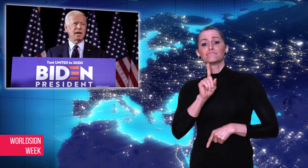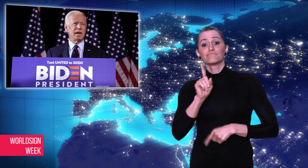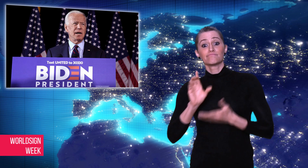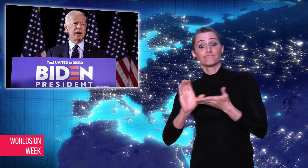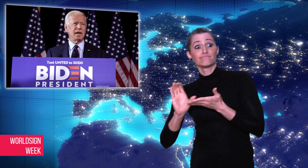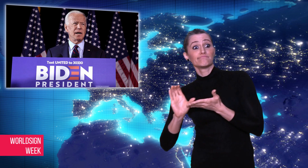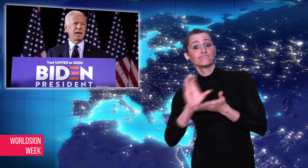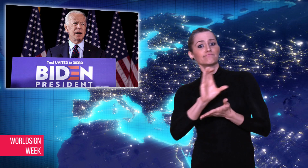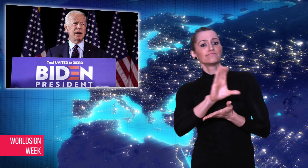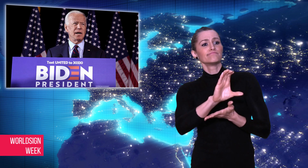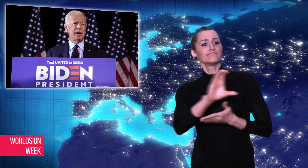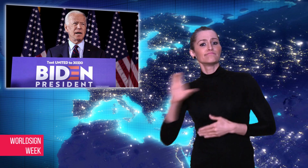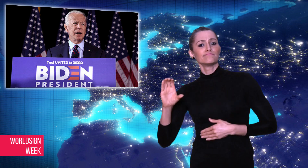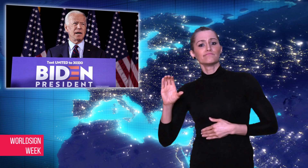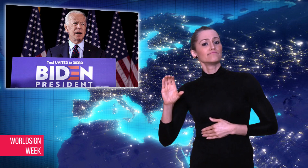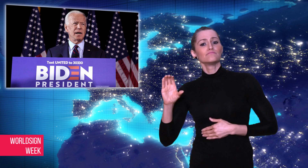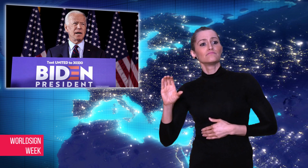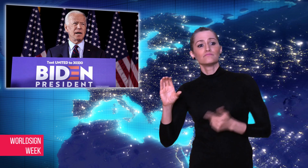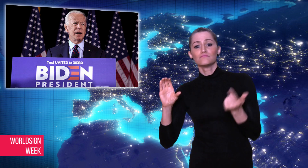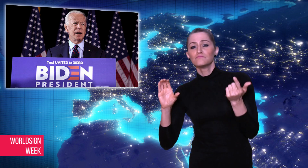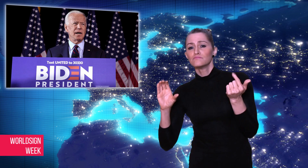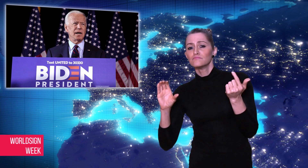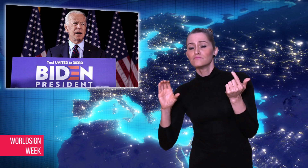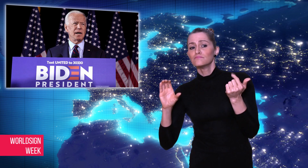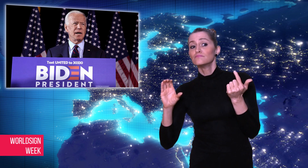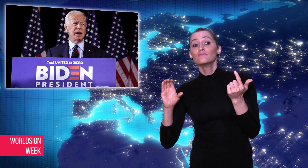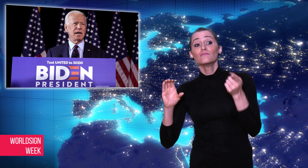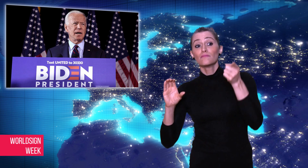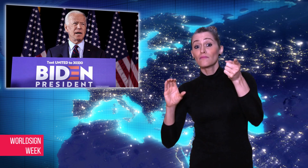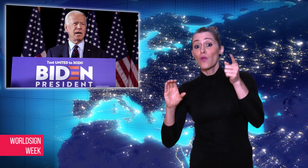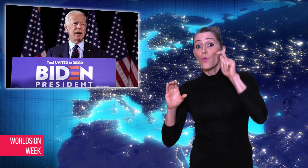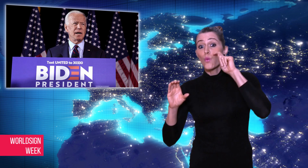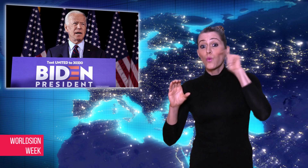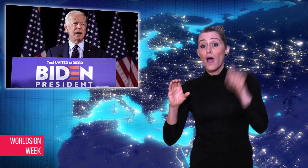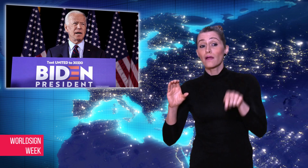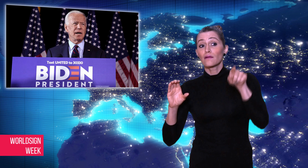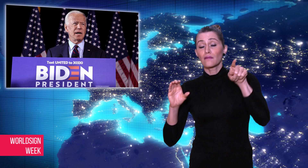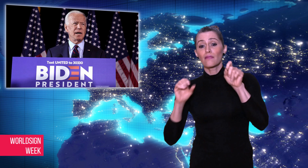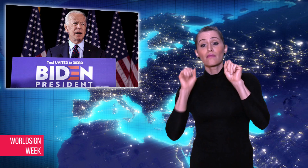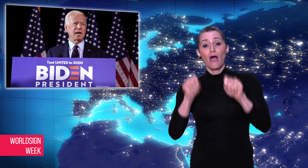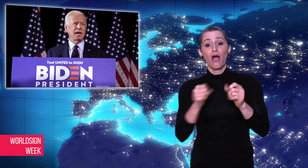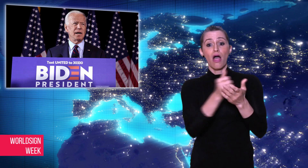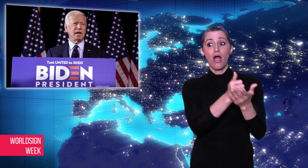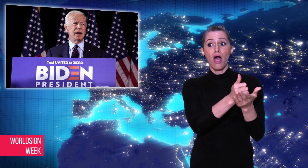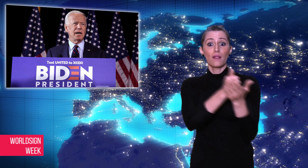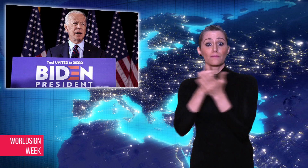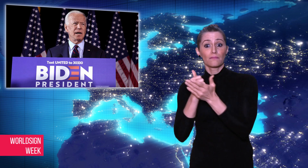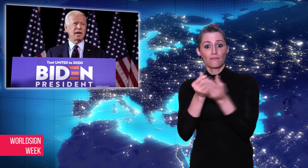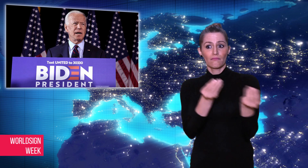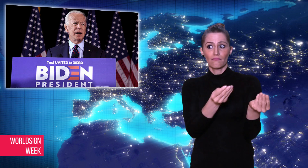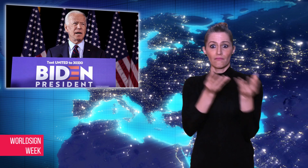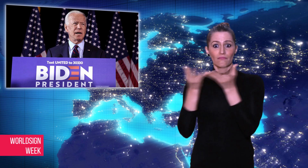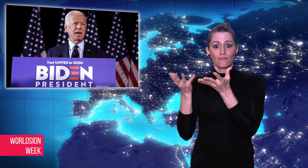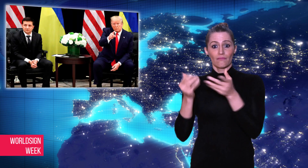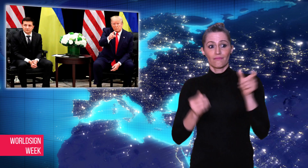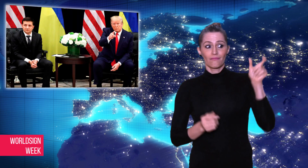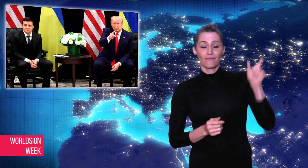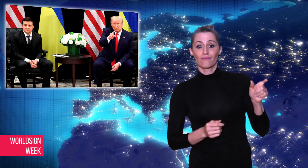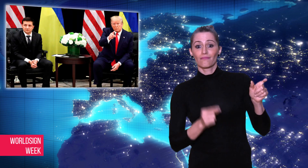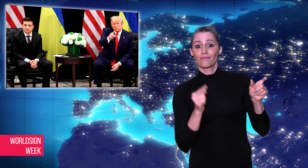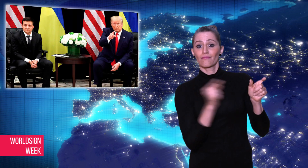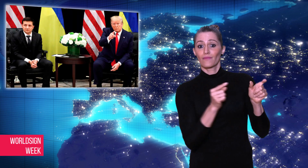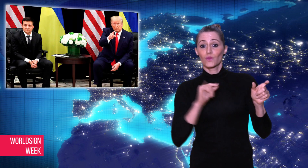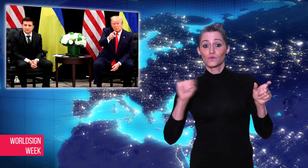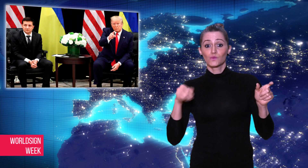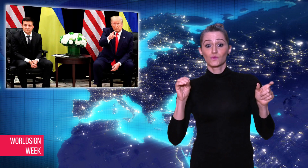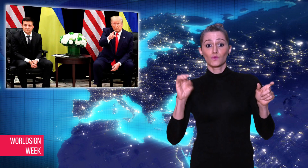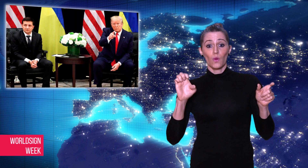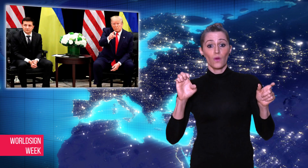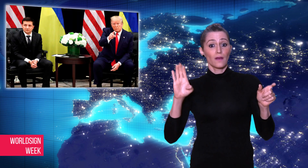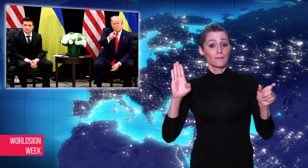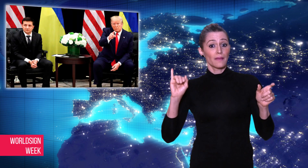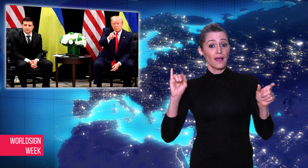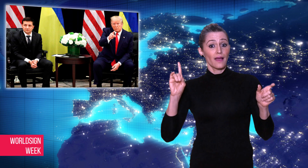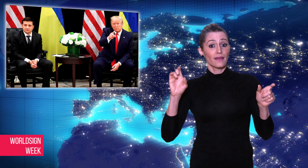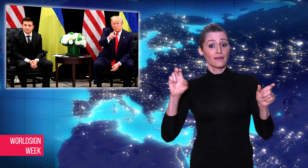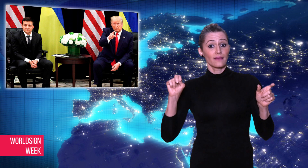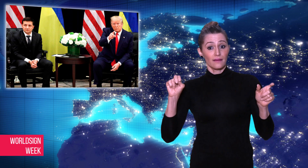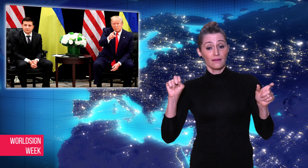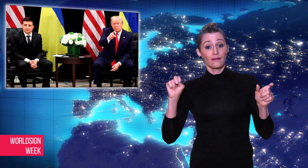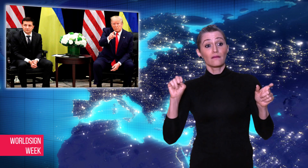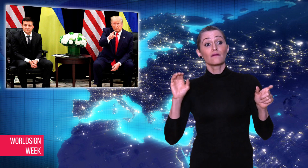withheld Ukraine military aid unless Ukraine could